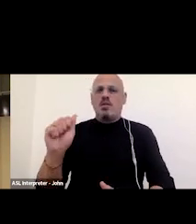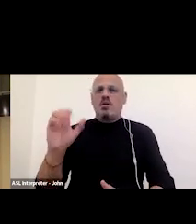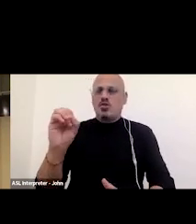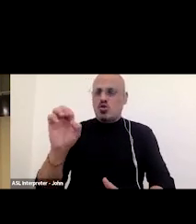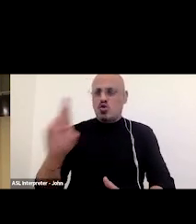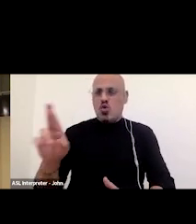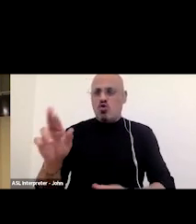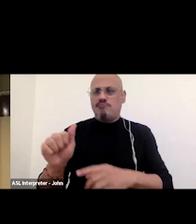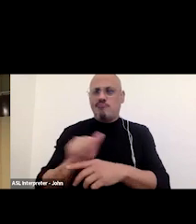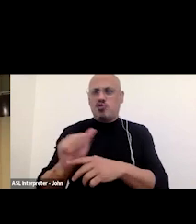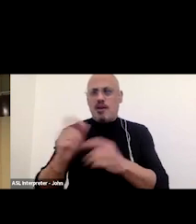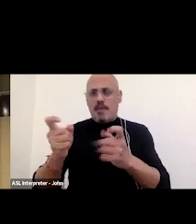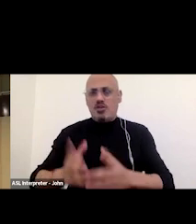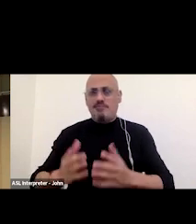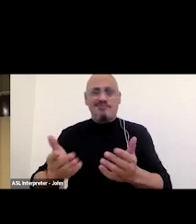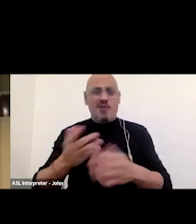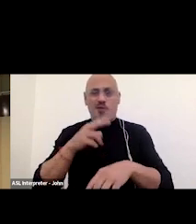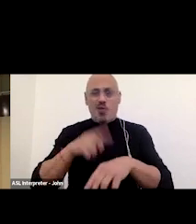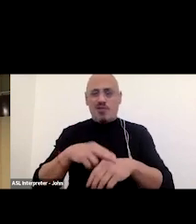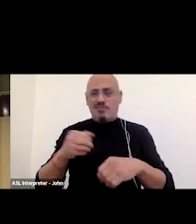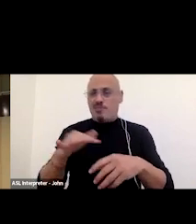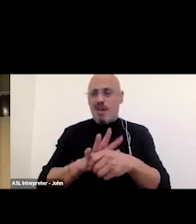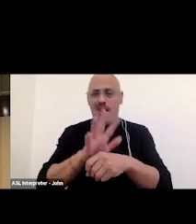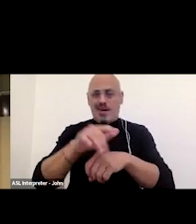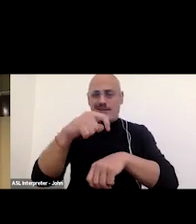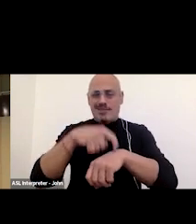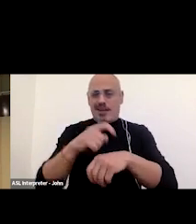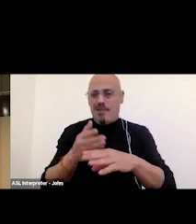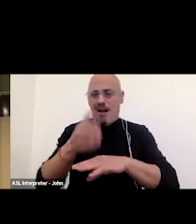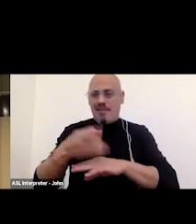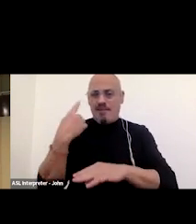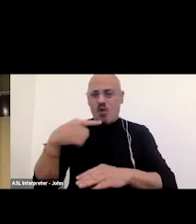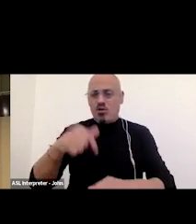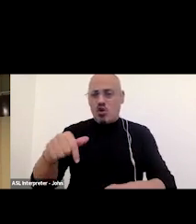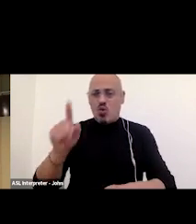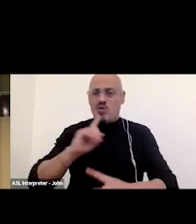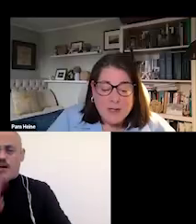Then, of course, we leave plenty of times, took plenty of time for questions and answers.